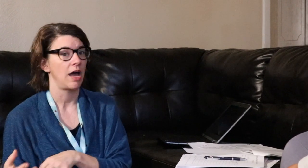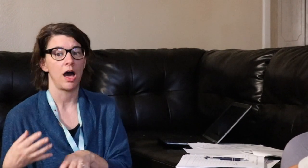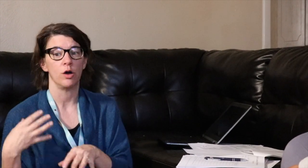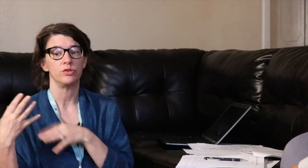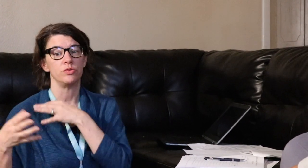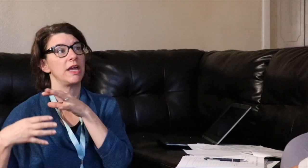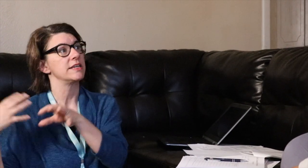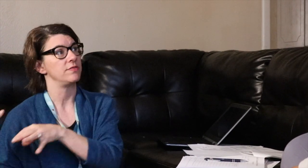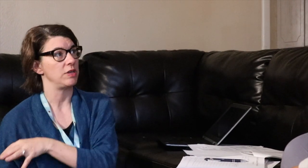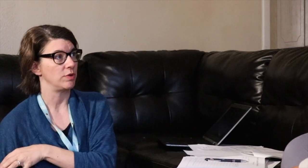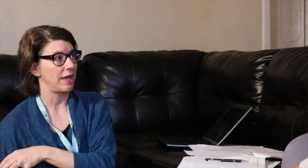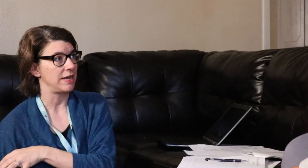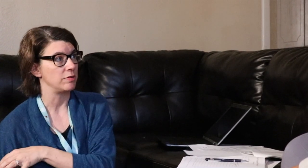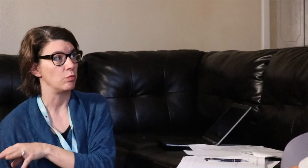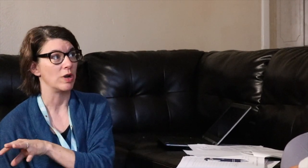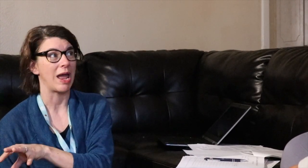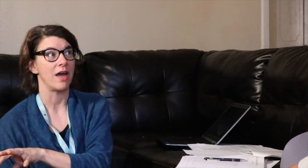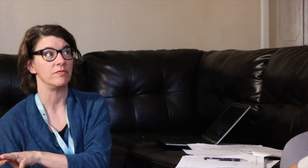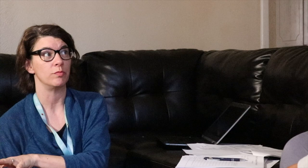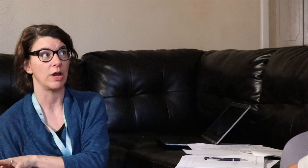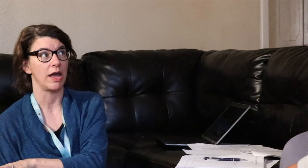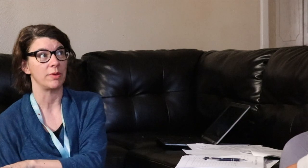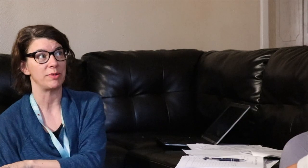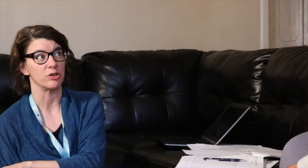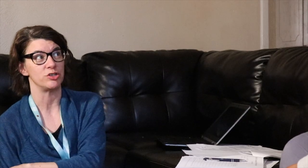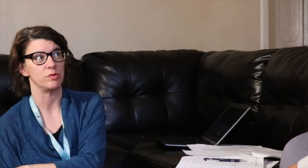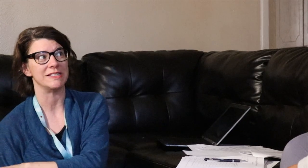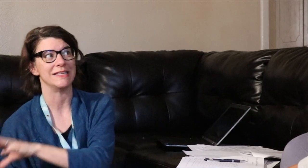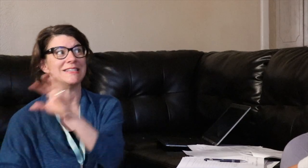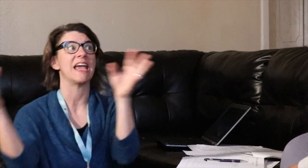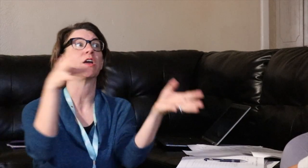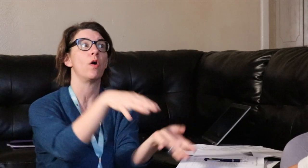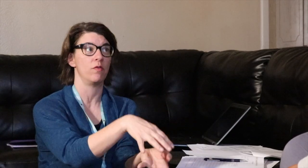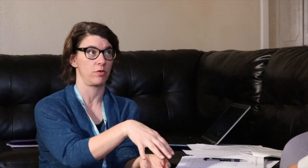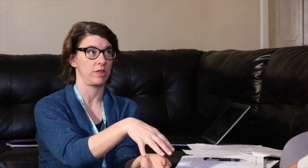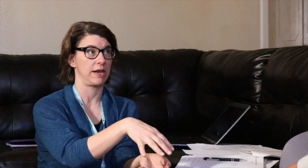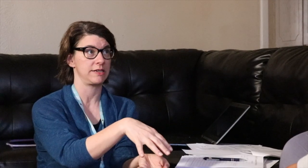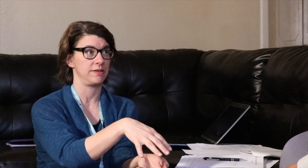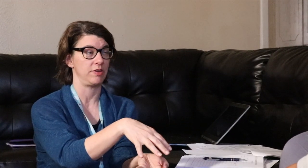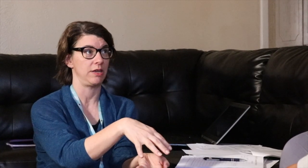I'll do the activity with Cayden. What I have my parents do is then take over that activity.